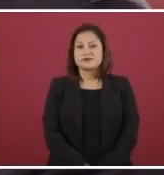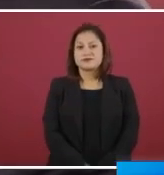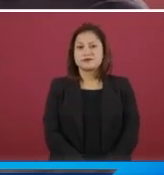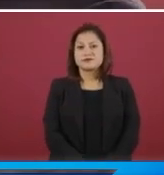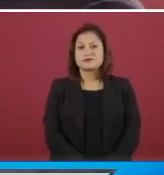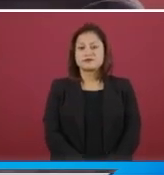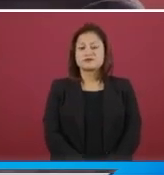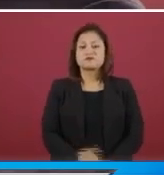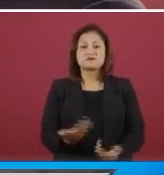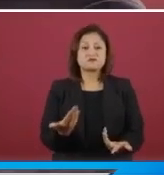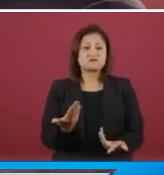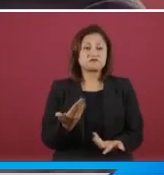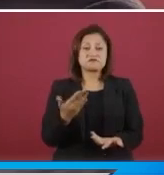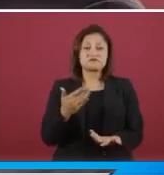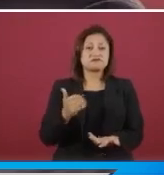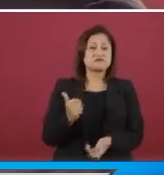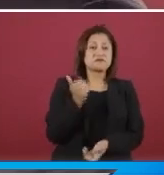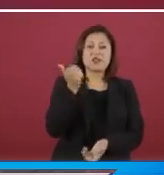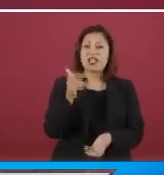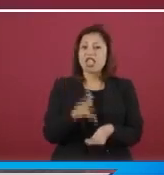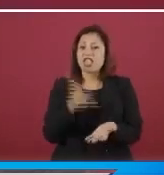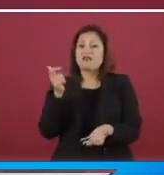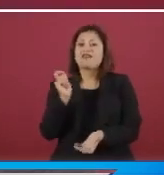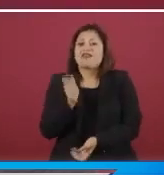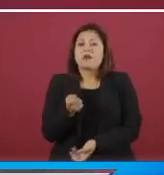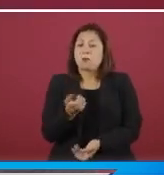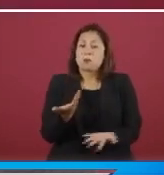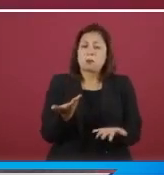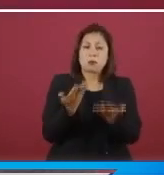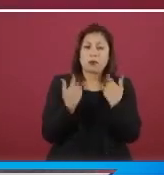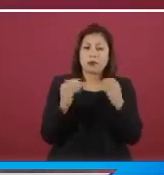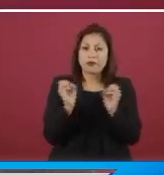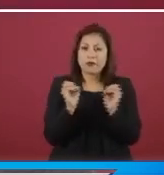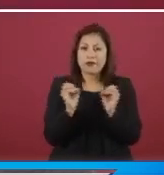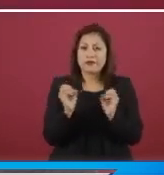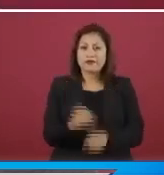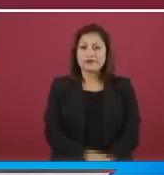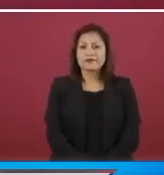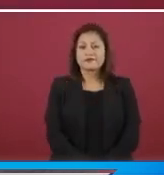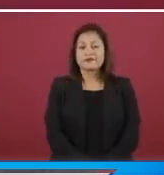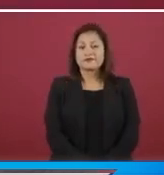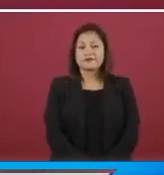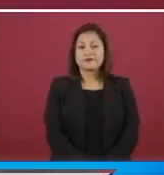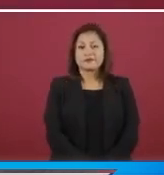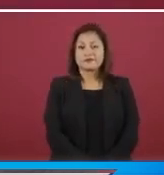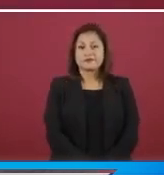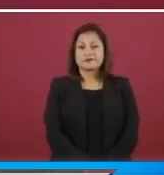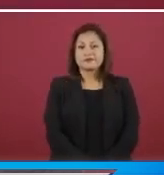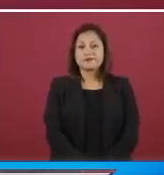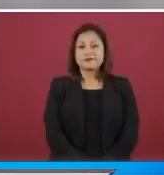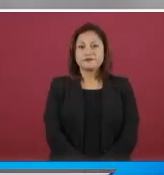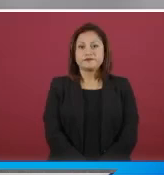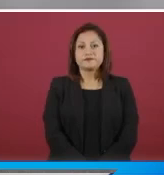Today, supporters of President Andres Manuel Lopez Obrador with #NOALACENSURA and #UNDIASINTWITTER